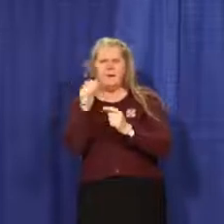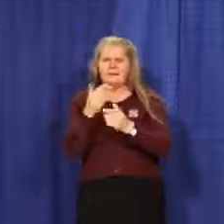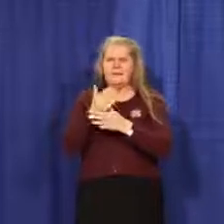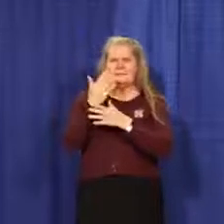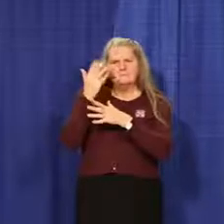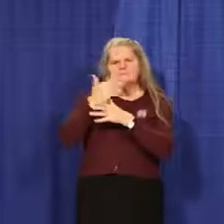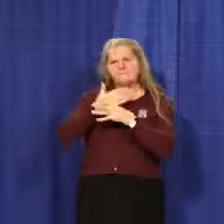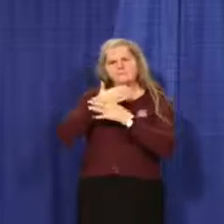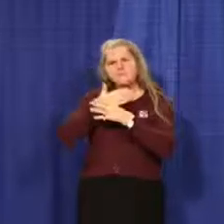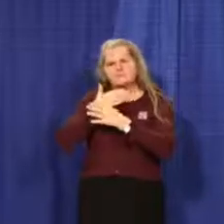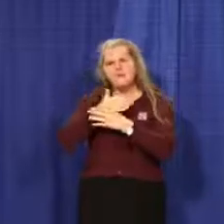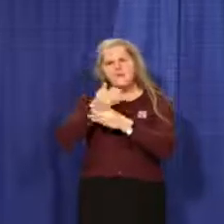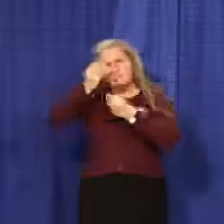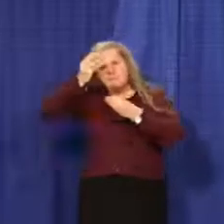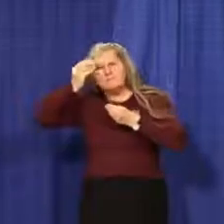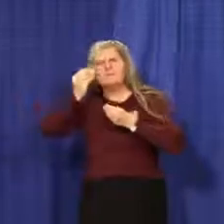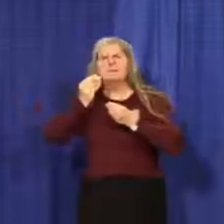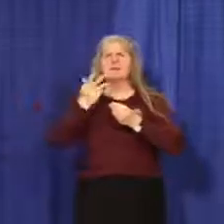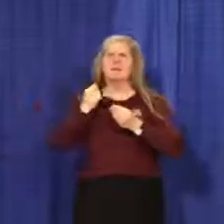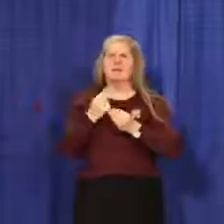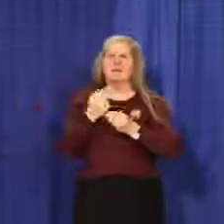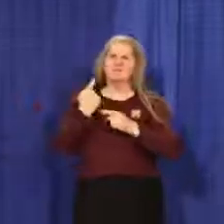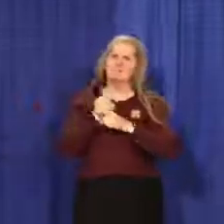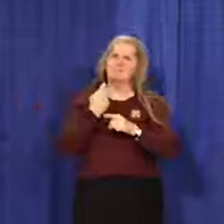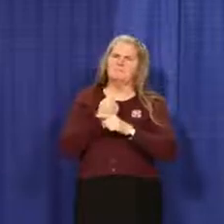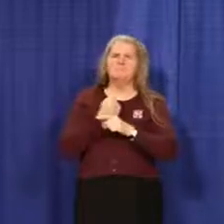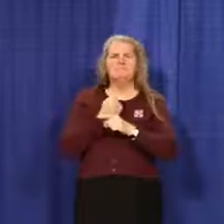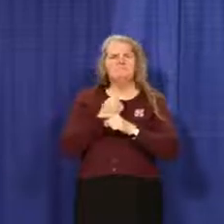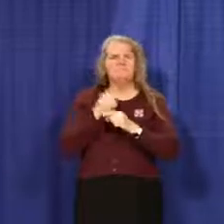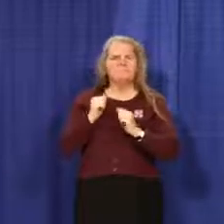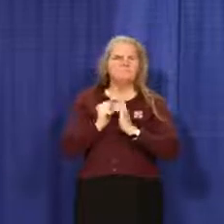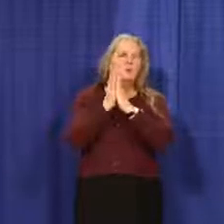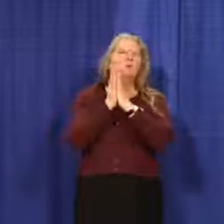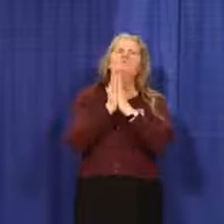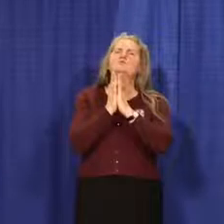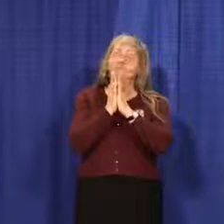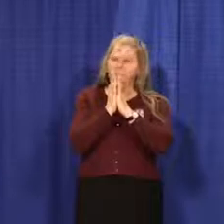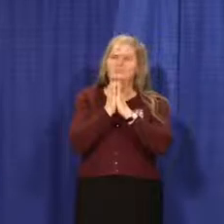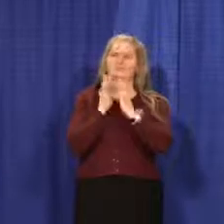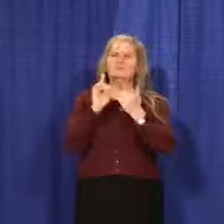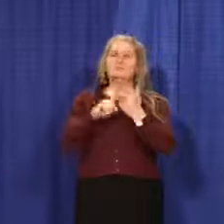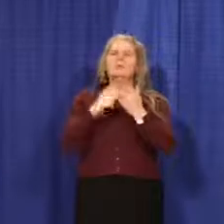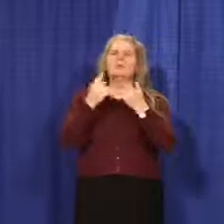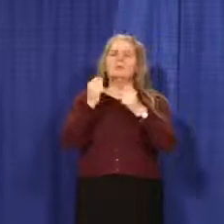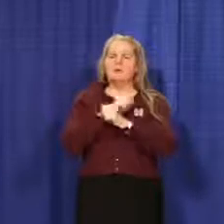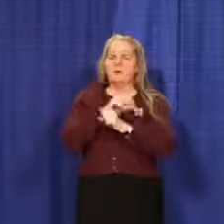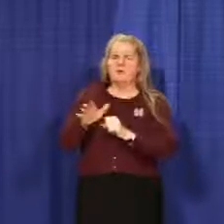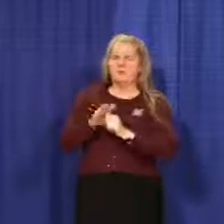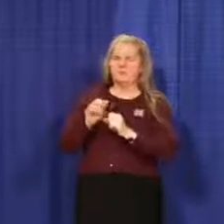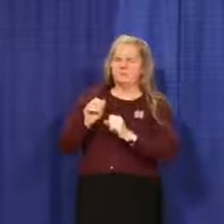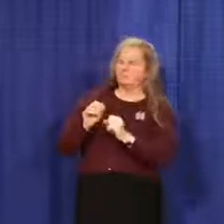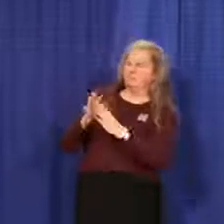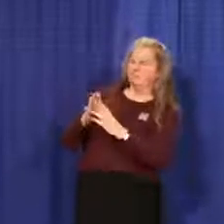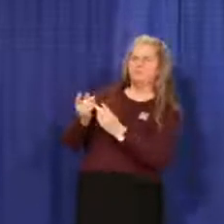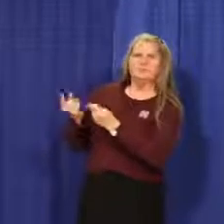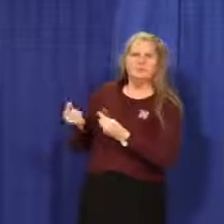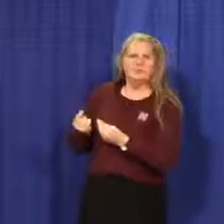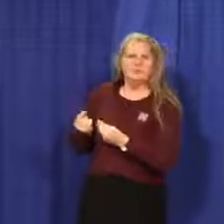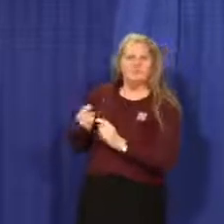can continue to share new information and maintain a coordinated response to the pandemic.